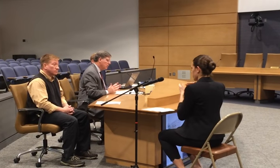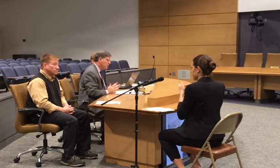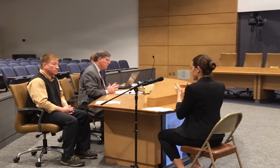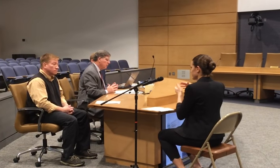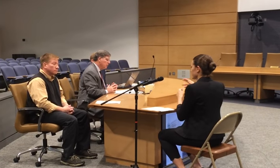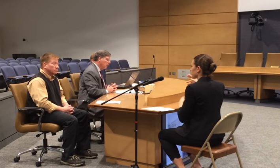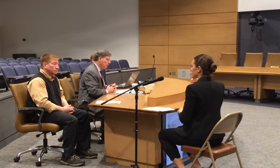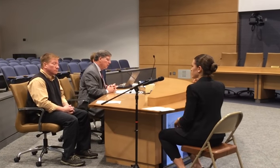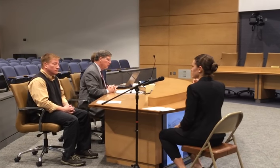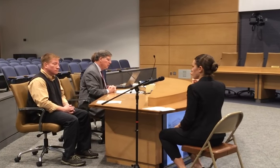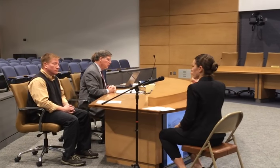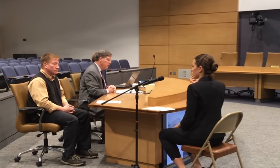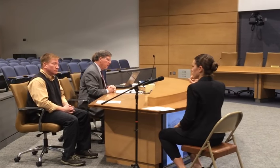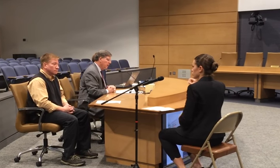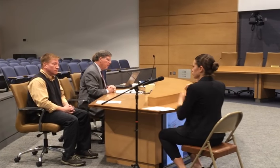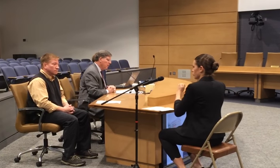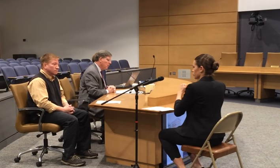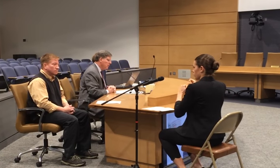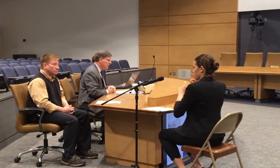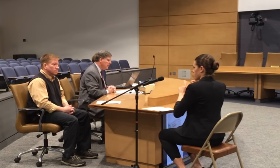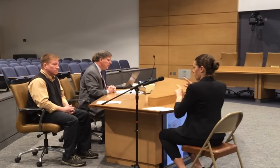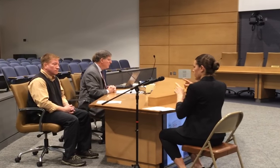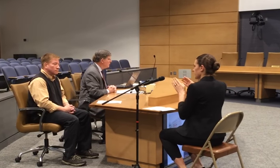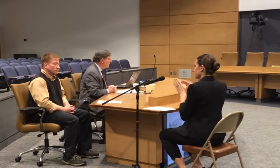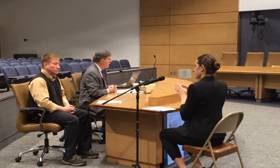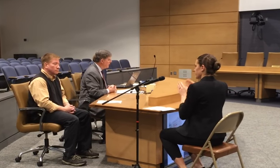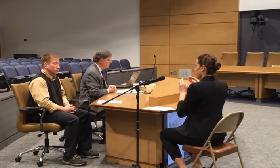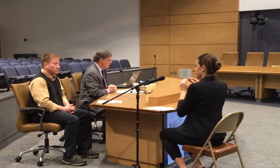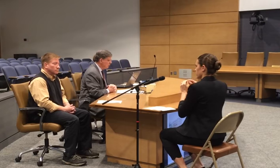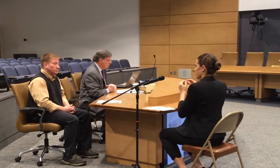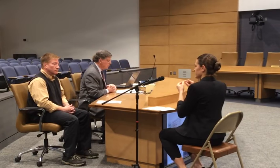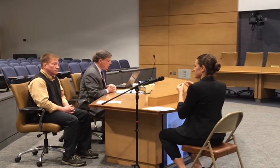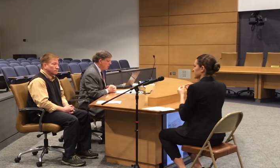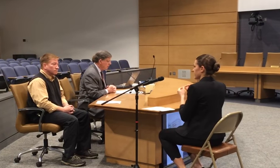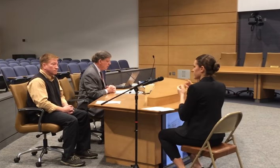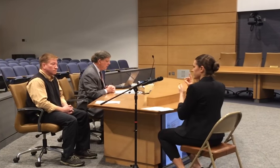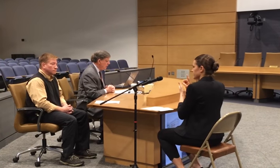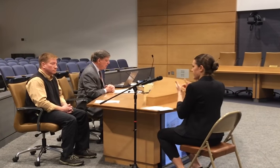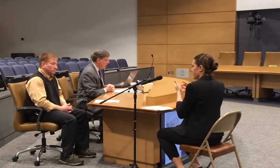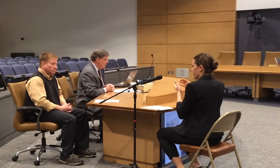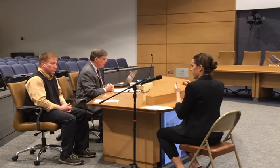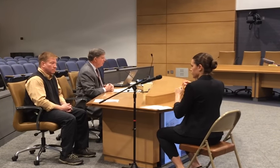structure report to prepare for more detailed design and structural work.